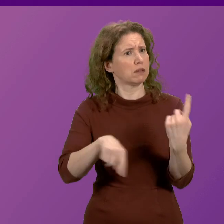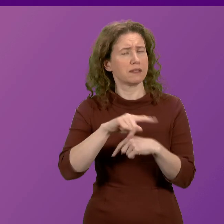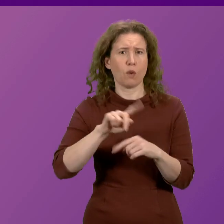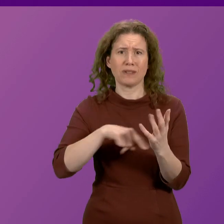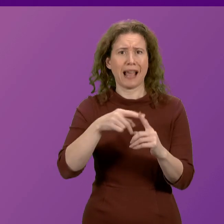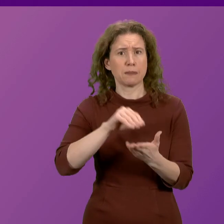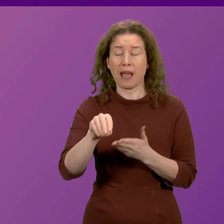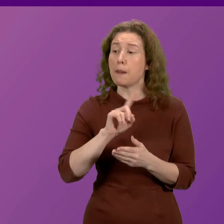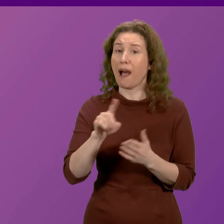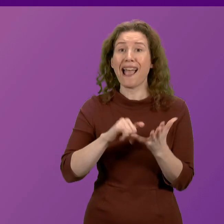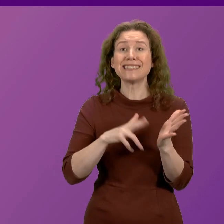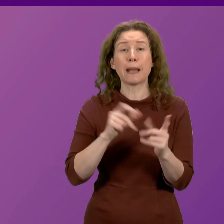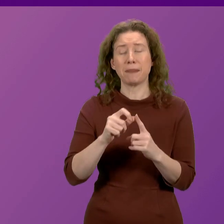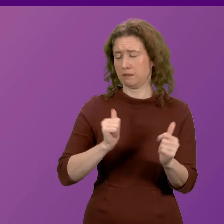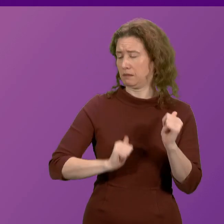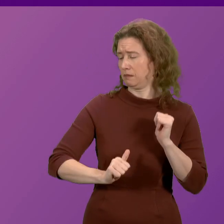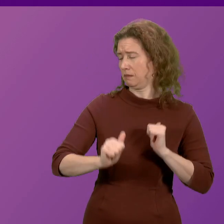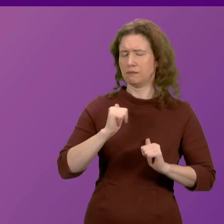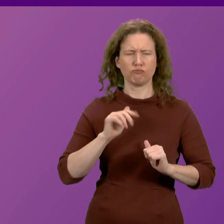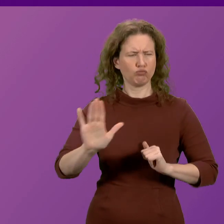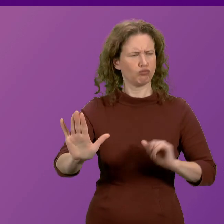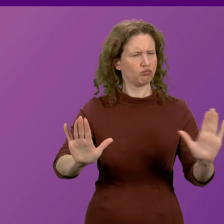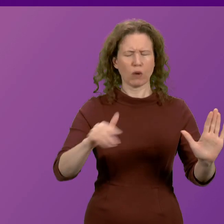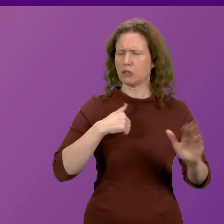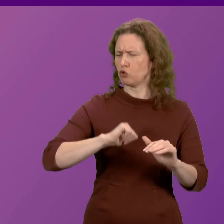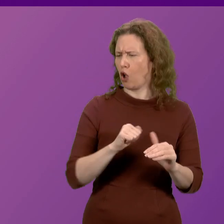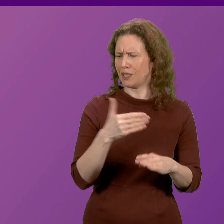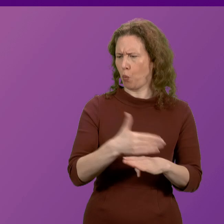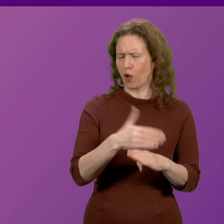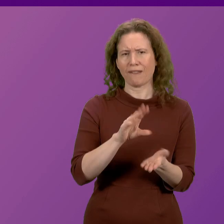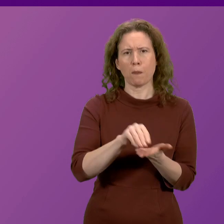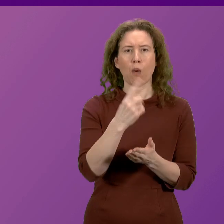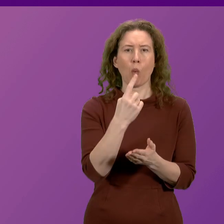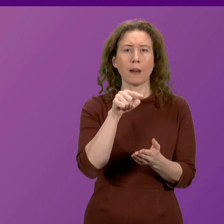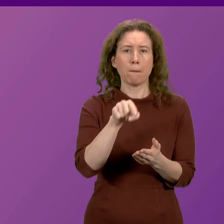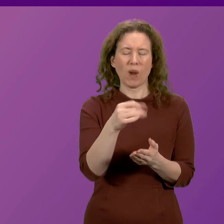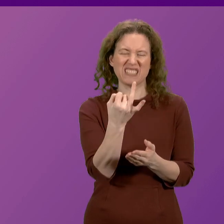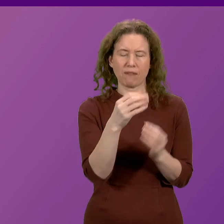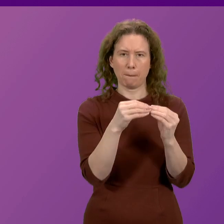but the SNP proudly boasts that it will make Scottish workers pay £1.7 billion